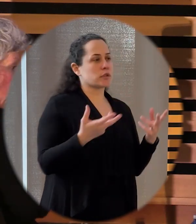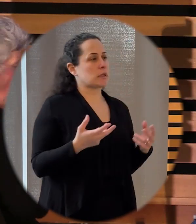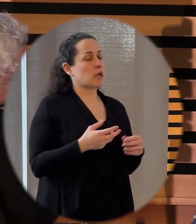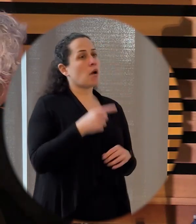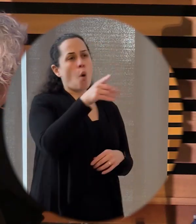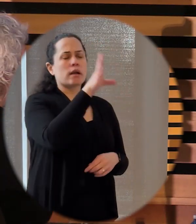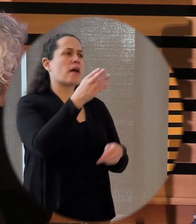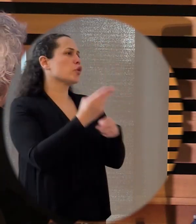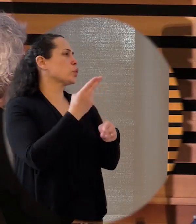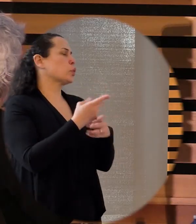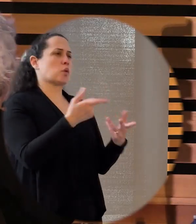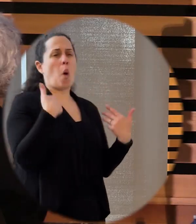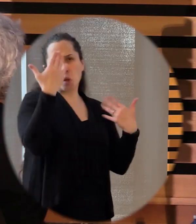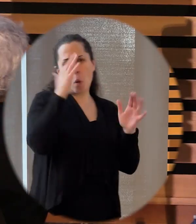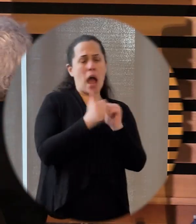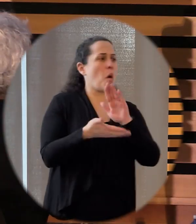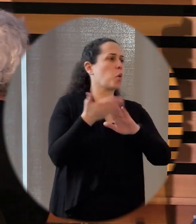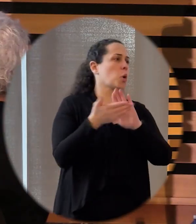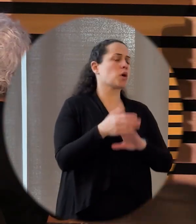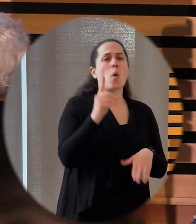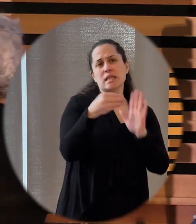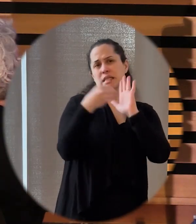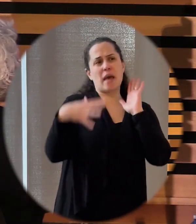We've never used it. We don't know how it works. It's too expensive. Nobody's asked